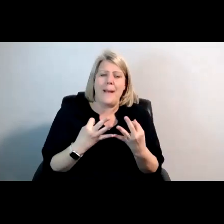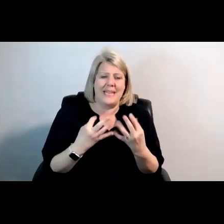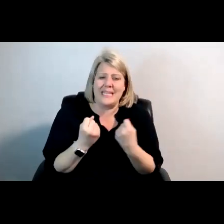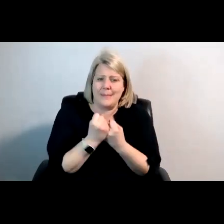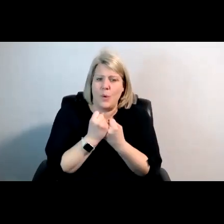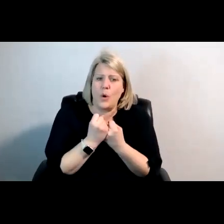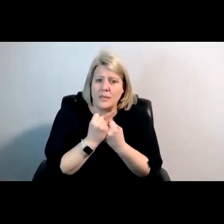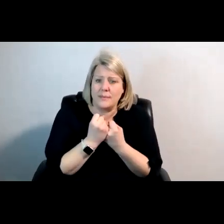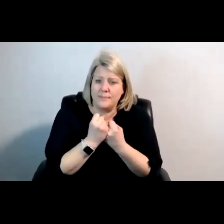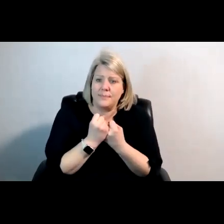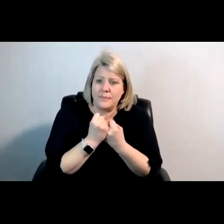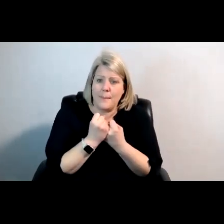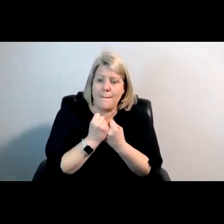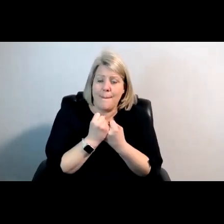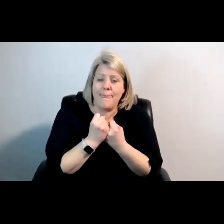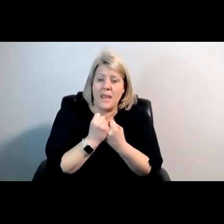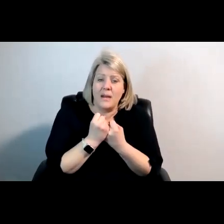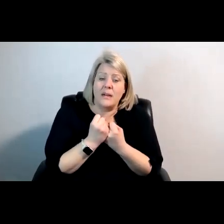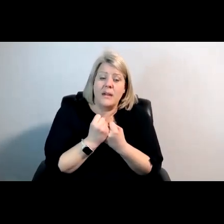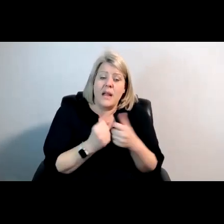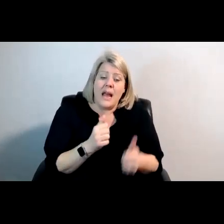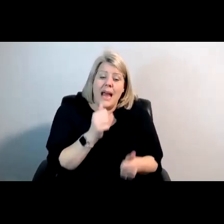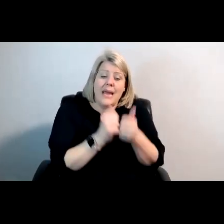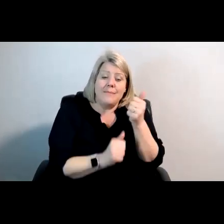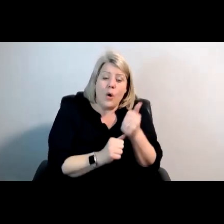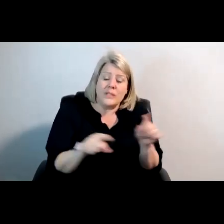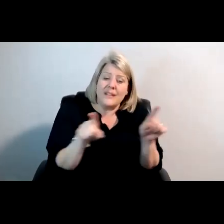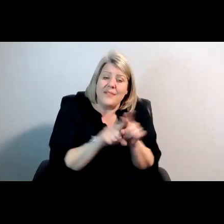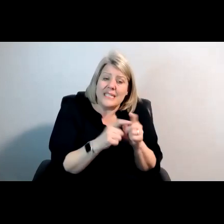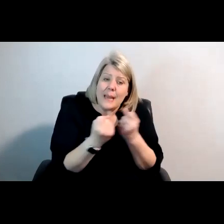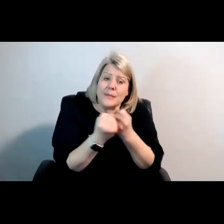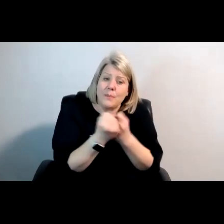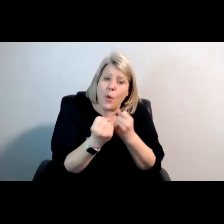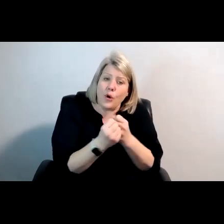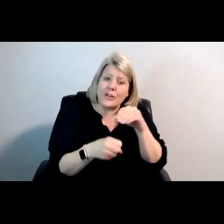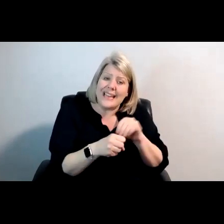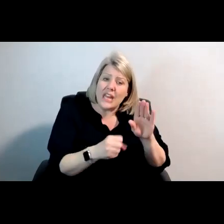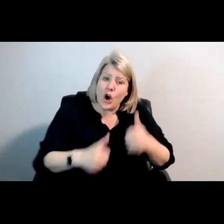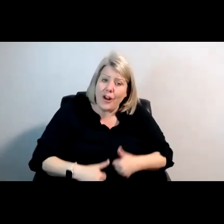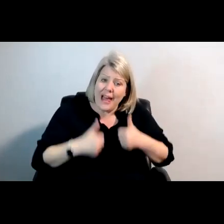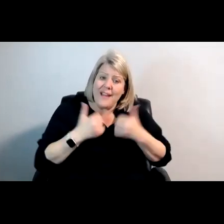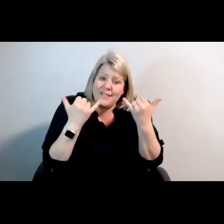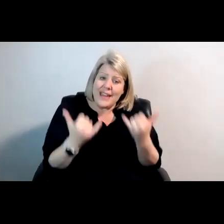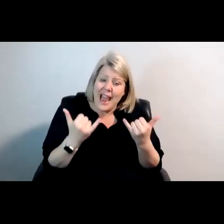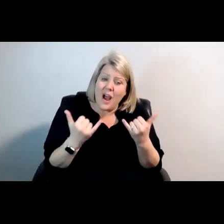and she has most of the same supporters in our life now. That was, you know, a few years ago, and most of the supporters are the same.